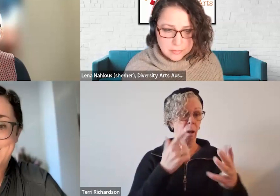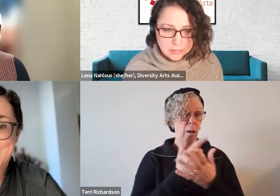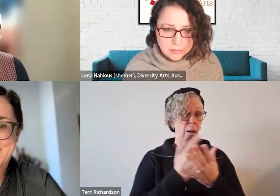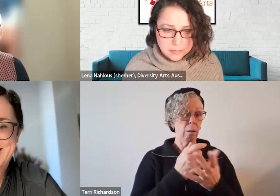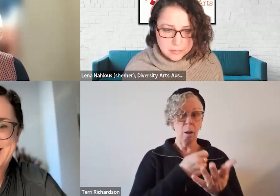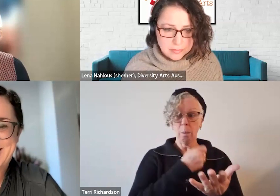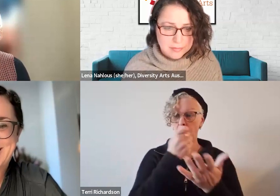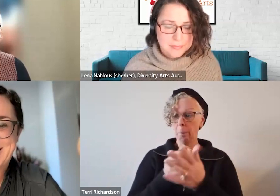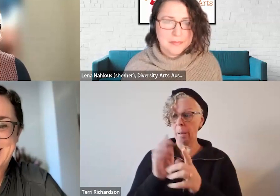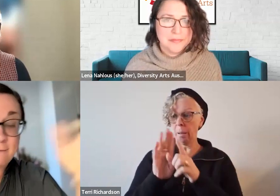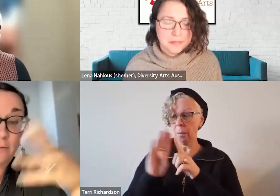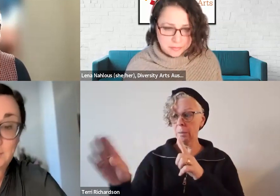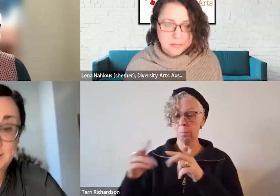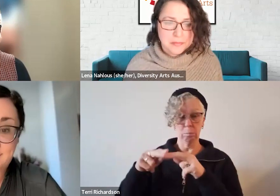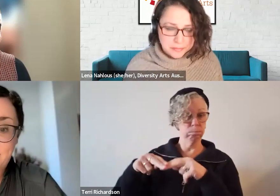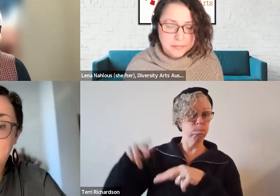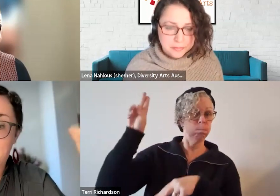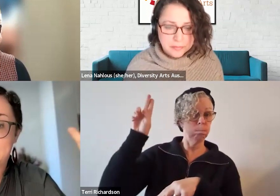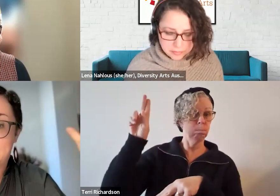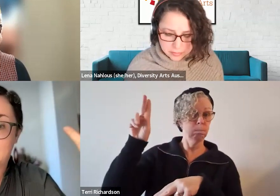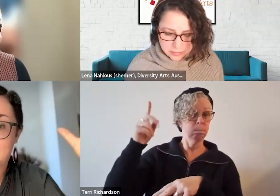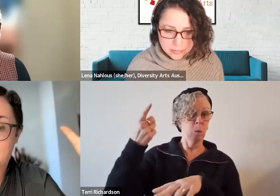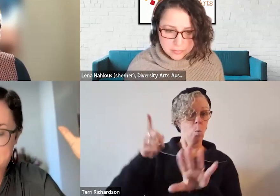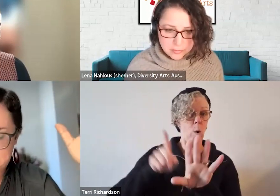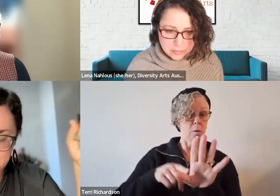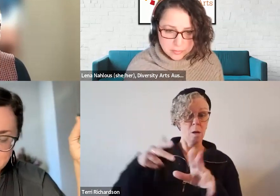artist earns in a full year for just those few meetings.